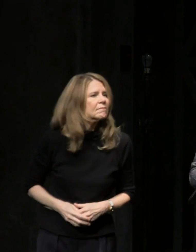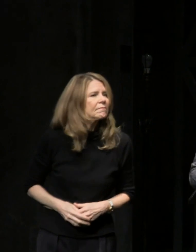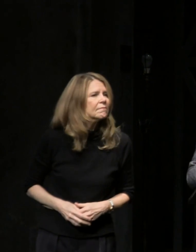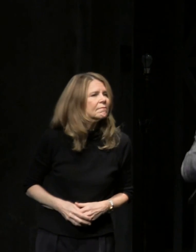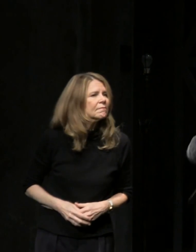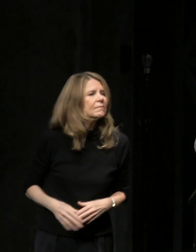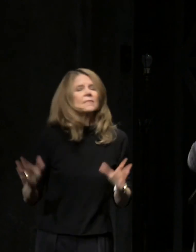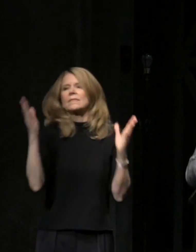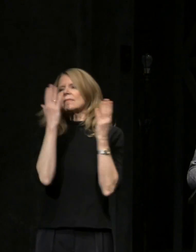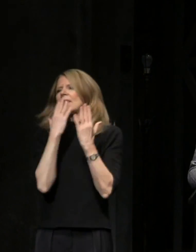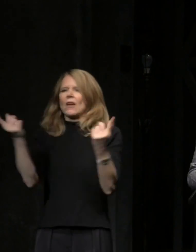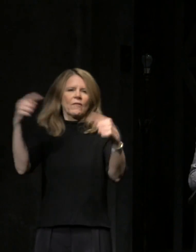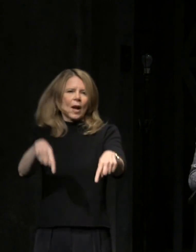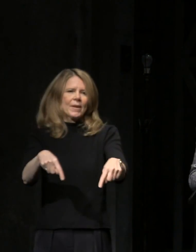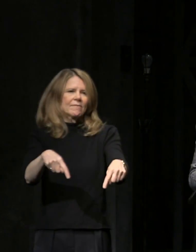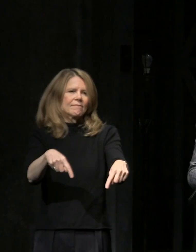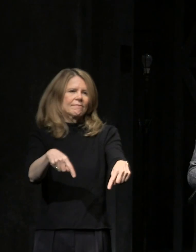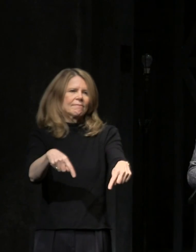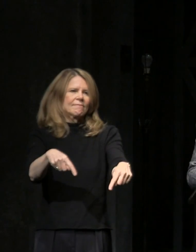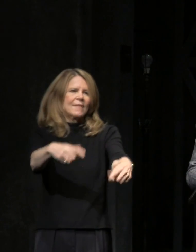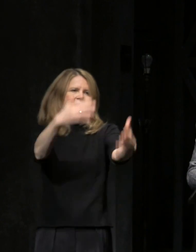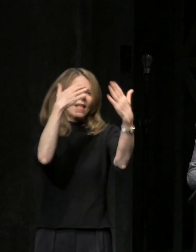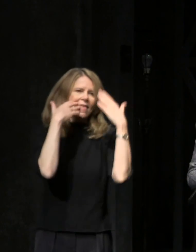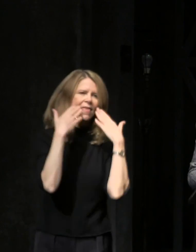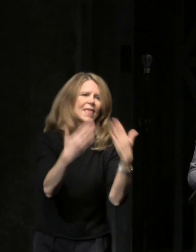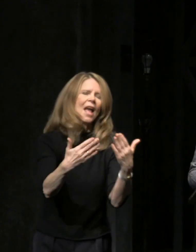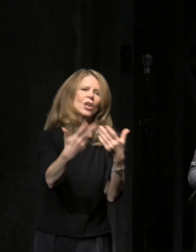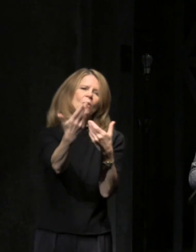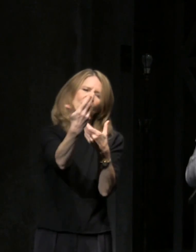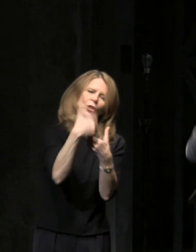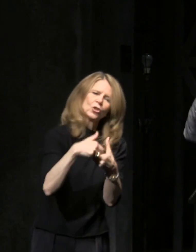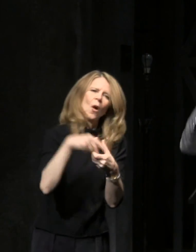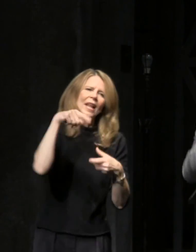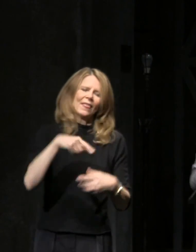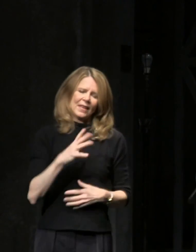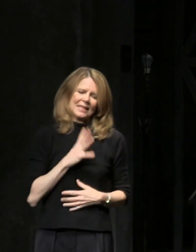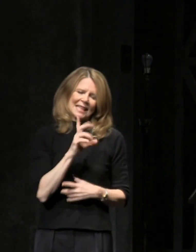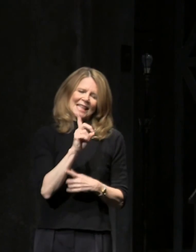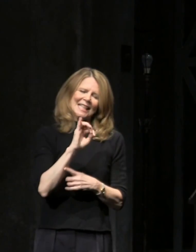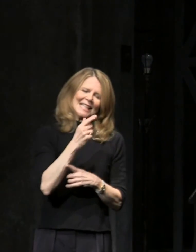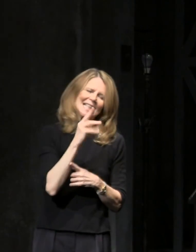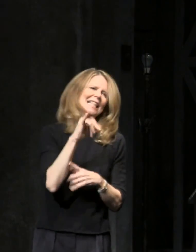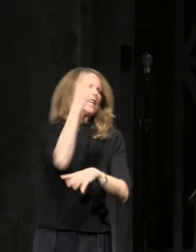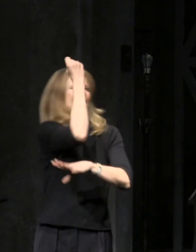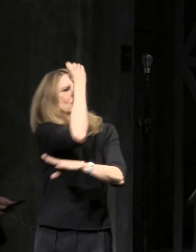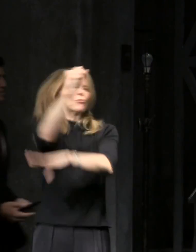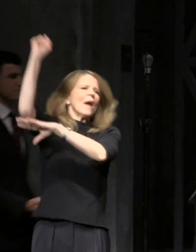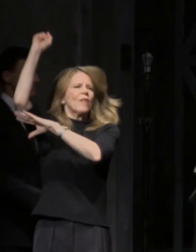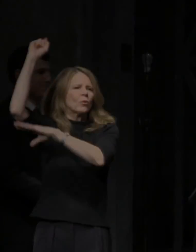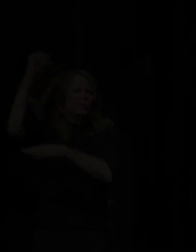and thank you for joining this great, what I hope will be, dignity revolution. Thank you.